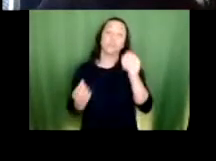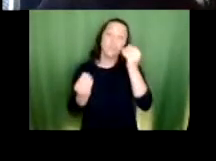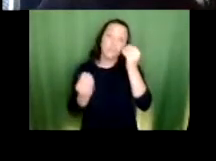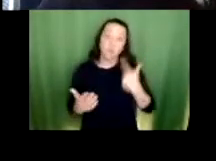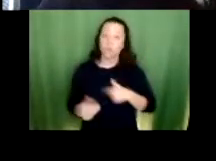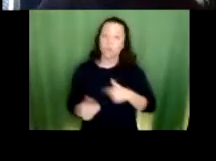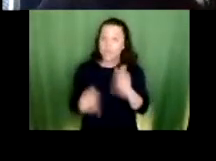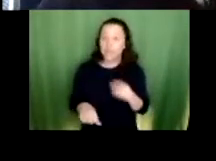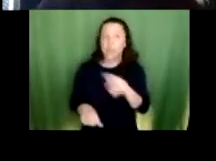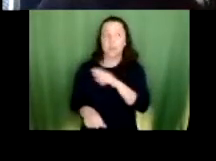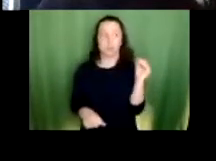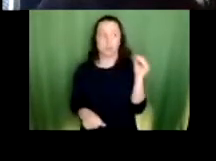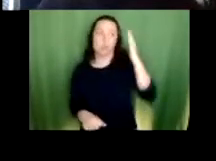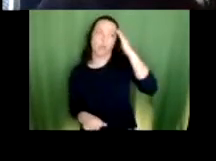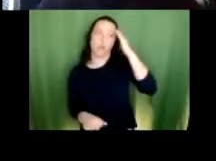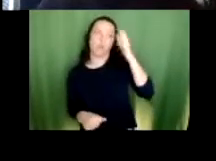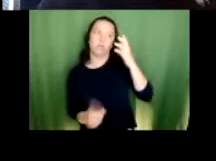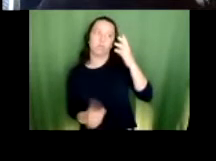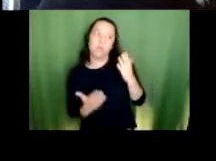new information that folks out there have so that's a great